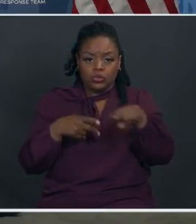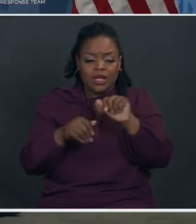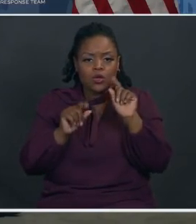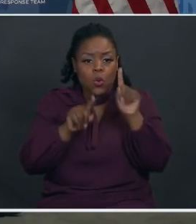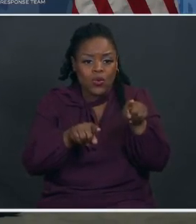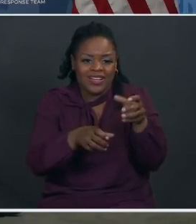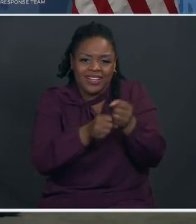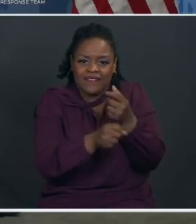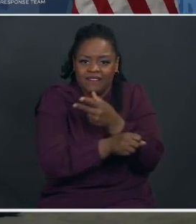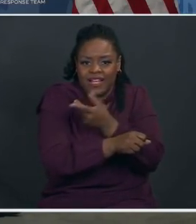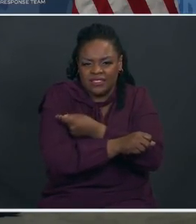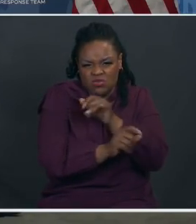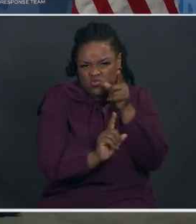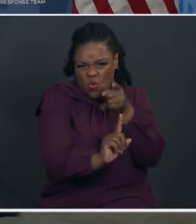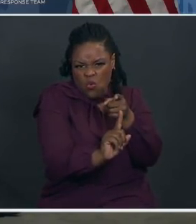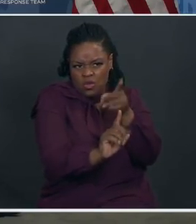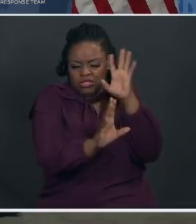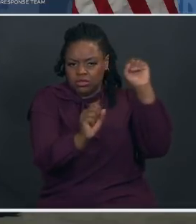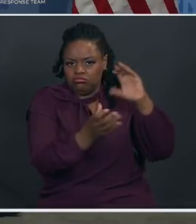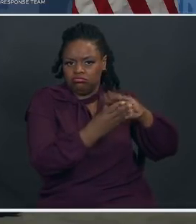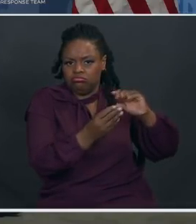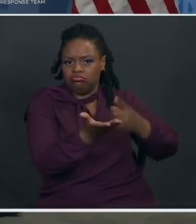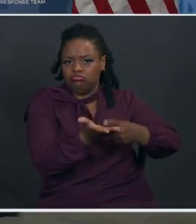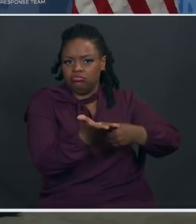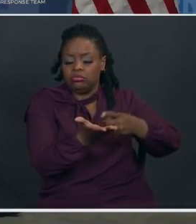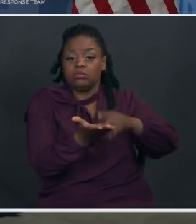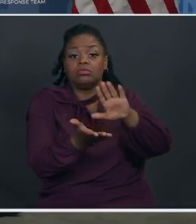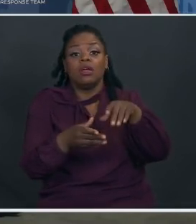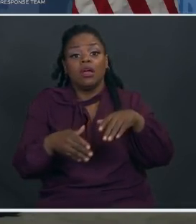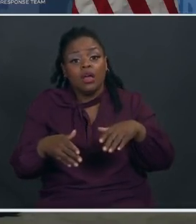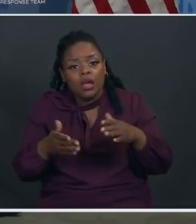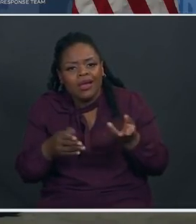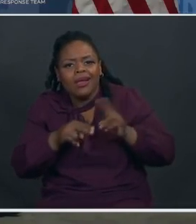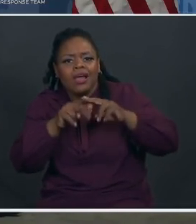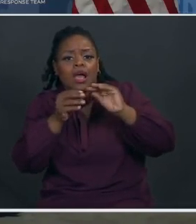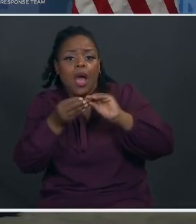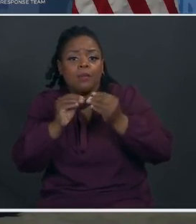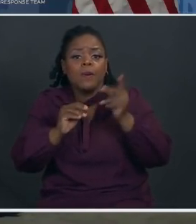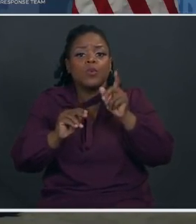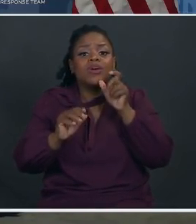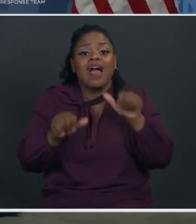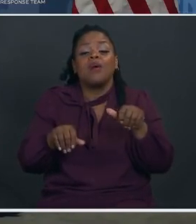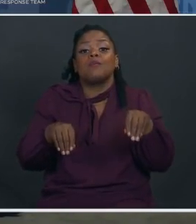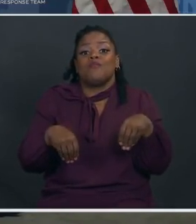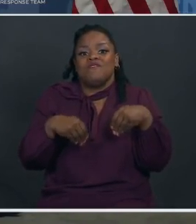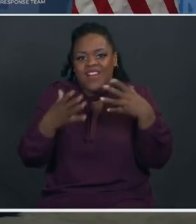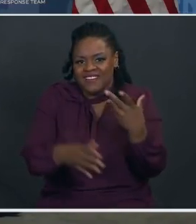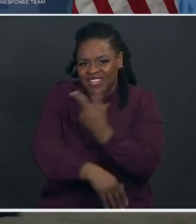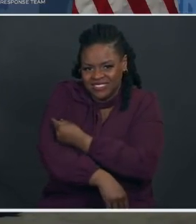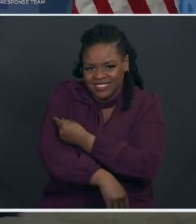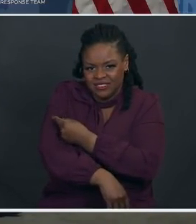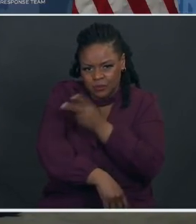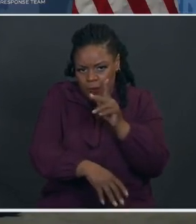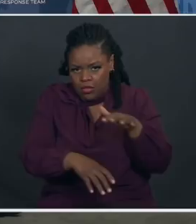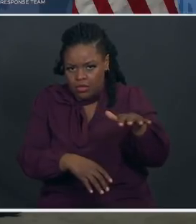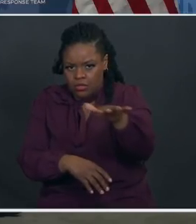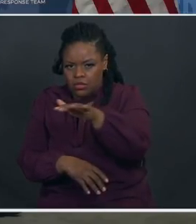the number of vaccinators. This action by HHS today will help get more vaccinators in the field.